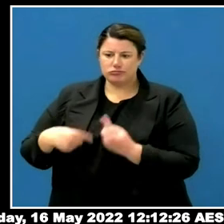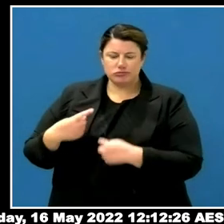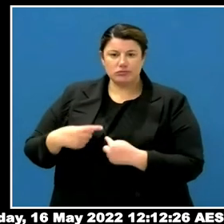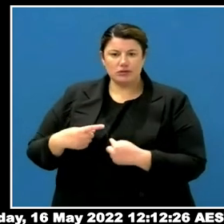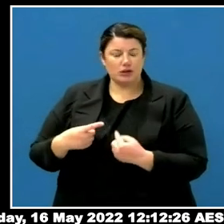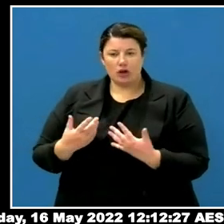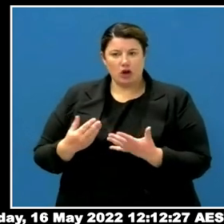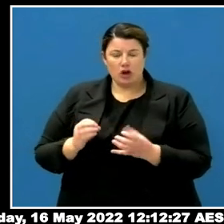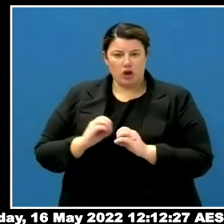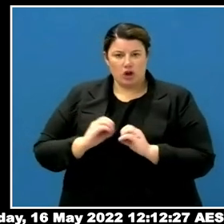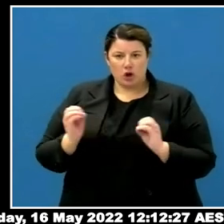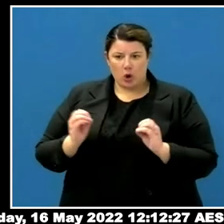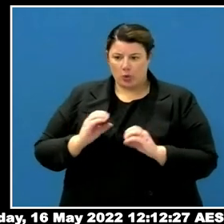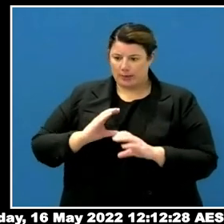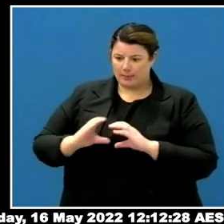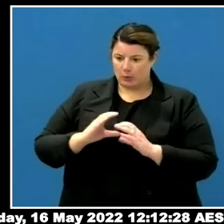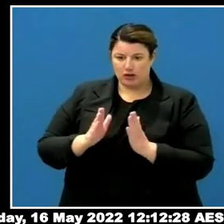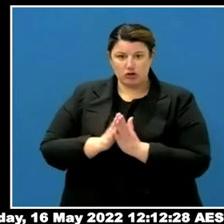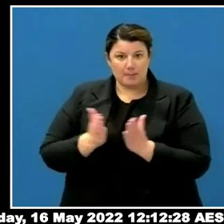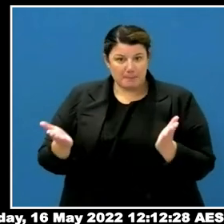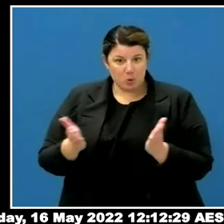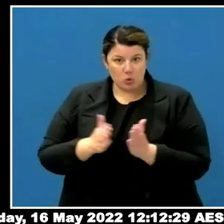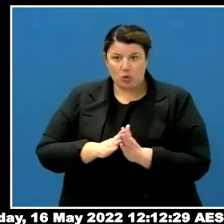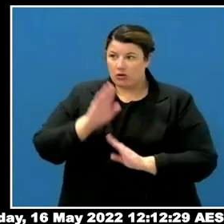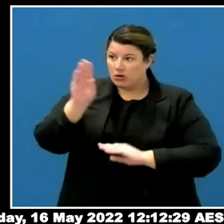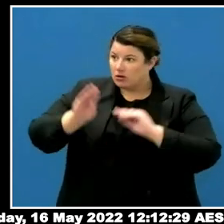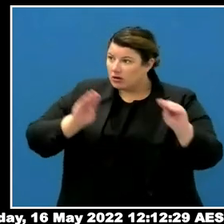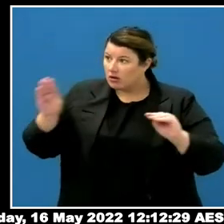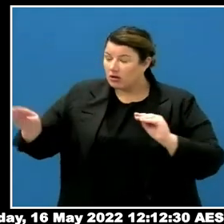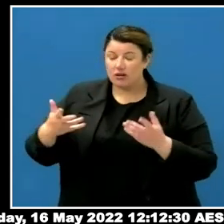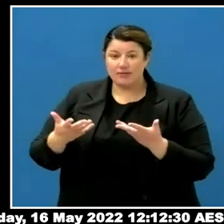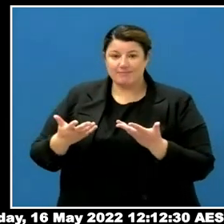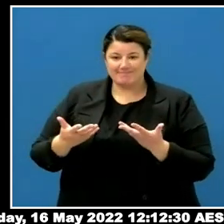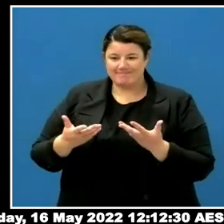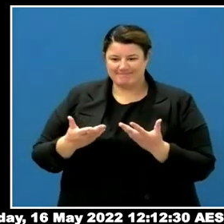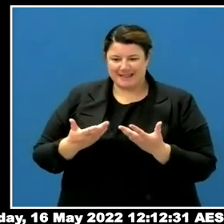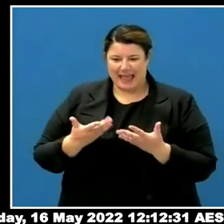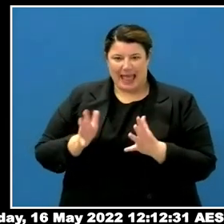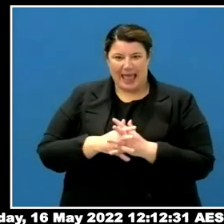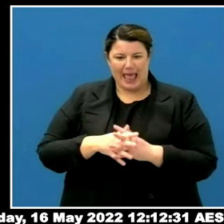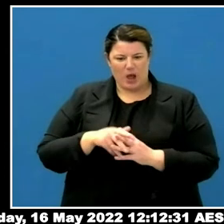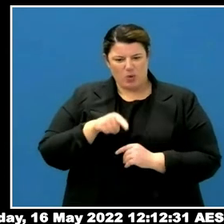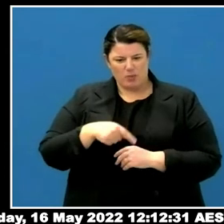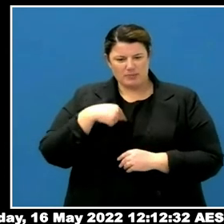Yes. MR FOGARTY: Which you've just referred to: "I've asked for a copy of the incident report ...